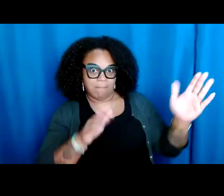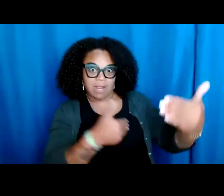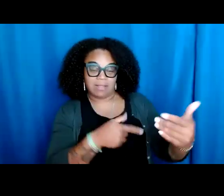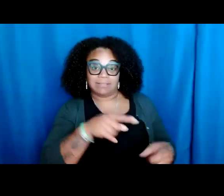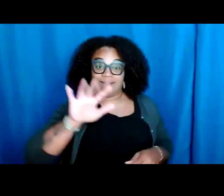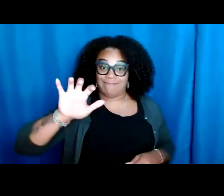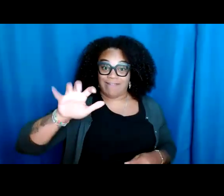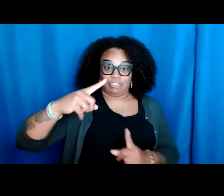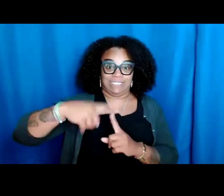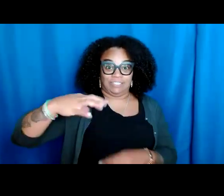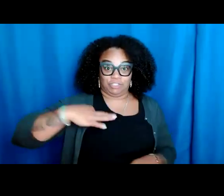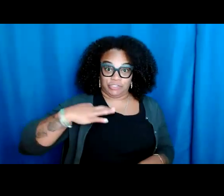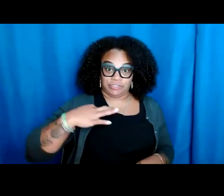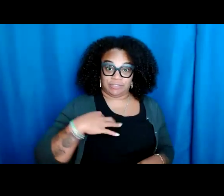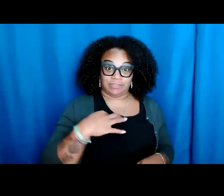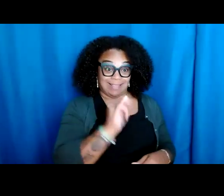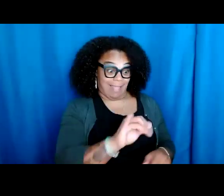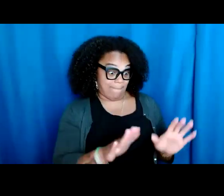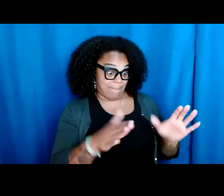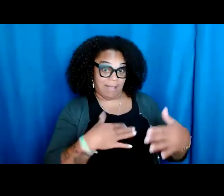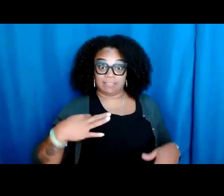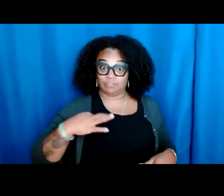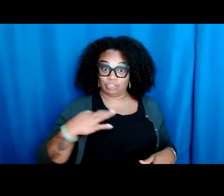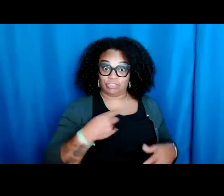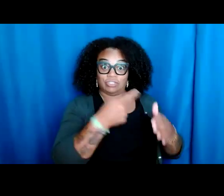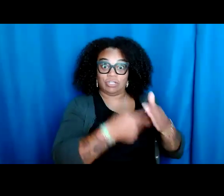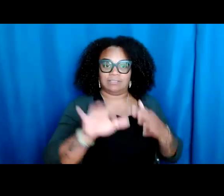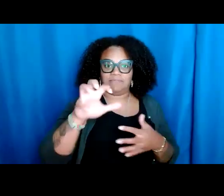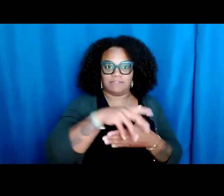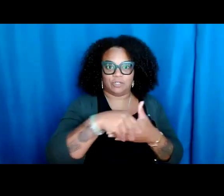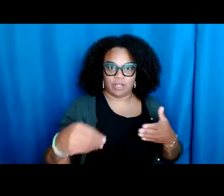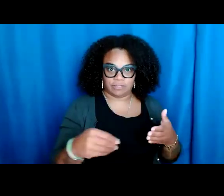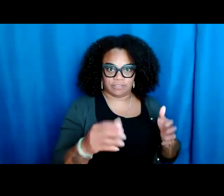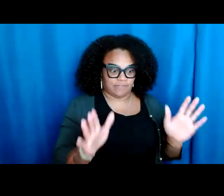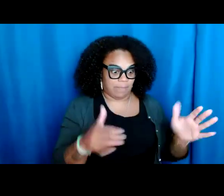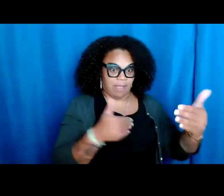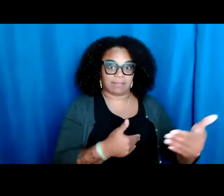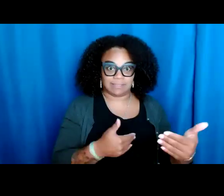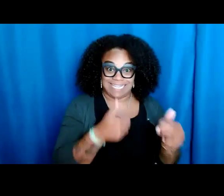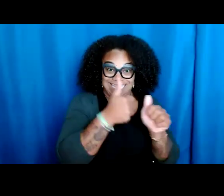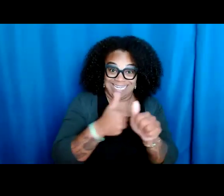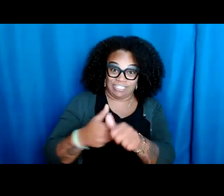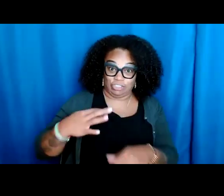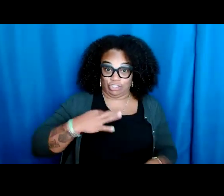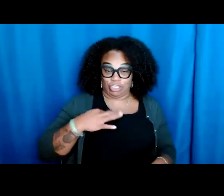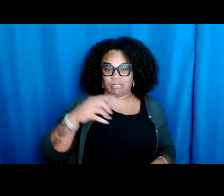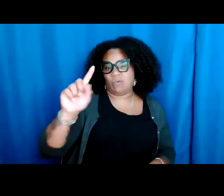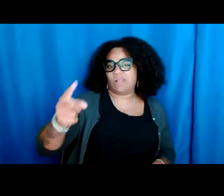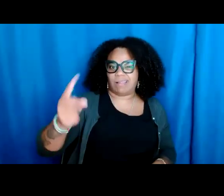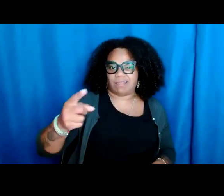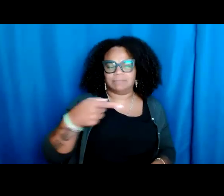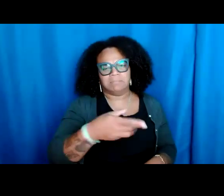t-shirts that cost him $500. It was $1 per t-shirt because he buys wholesale, so his